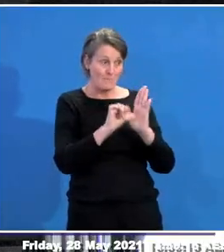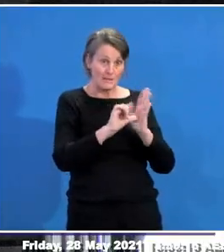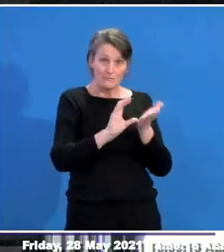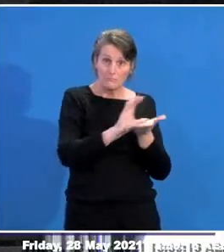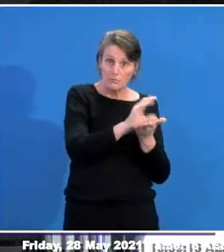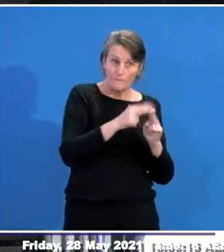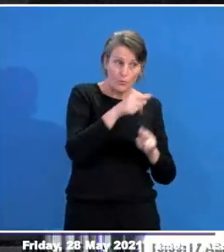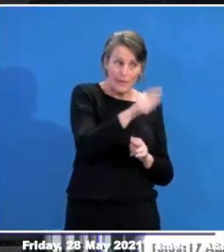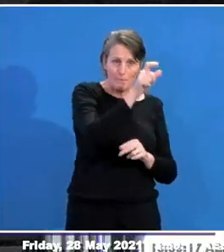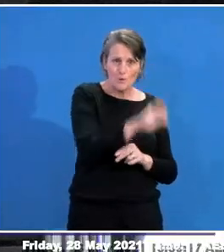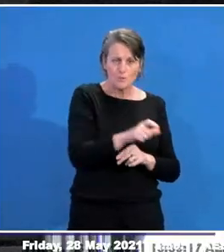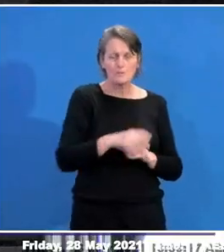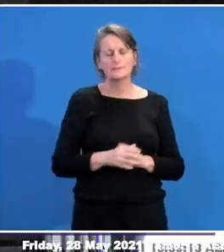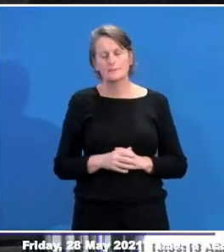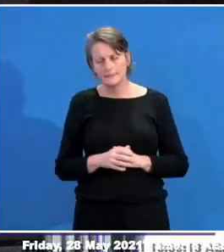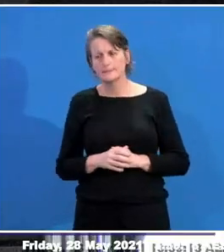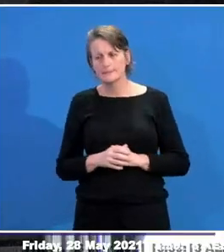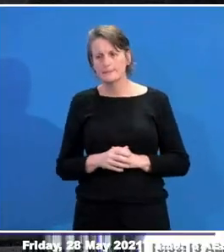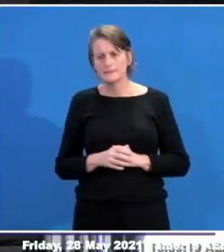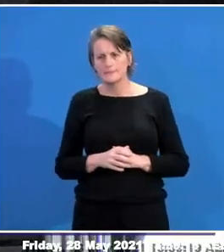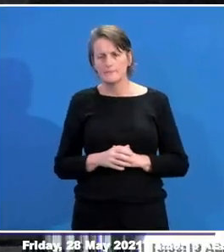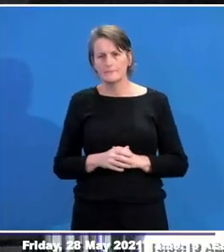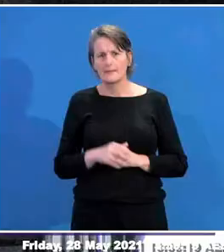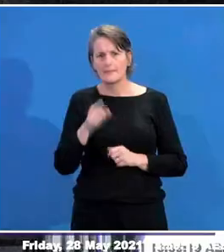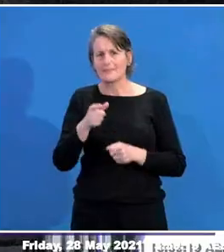MR McNAUGHTON: There is a complex interface with homelessness services,